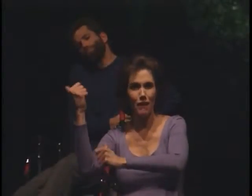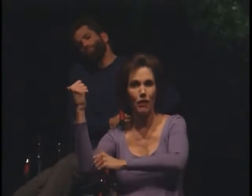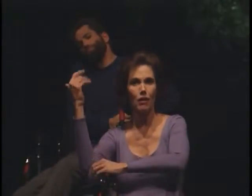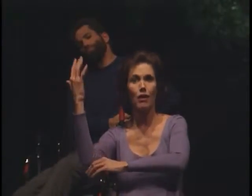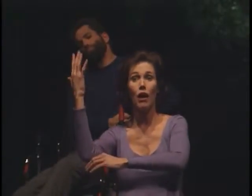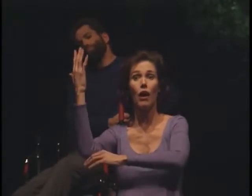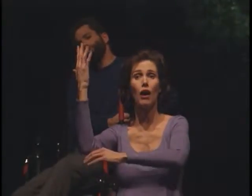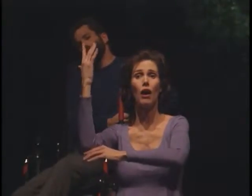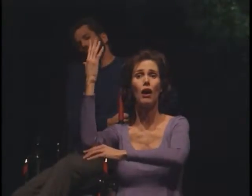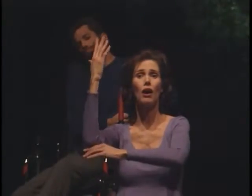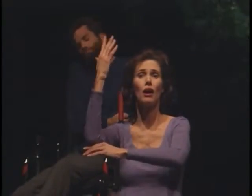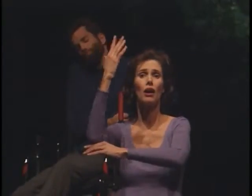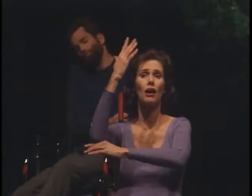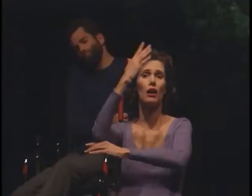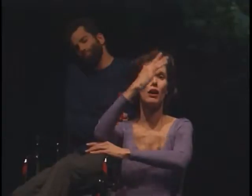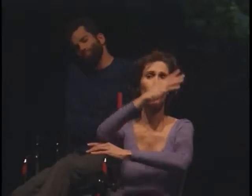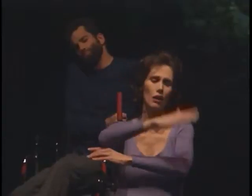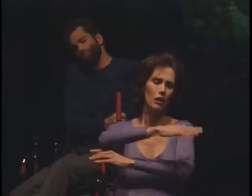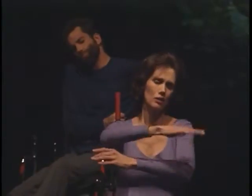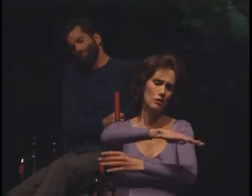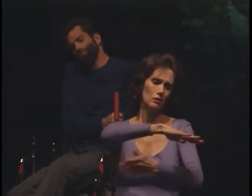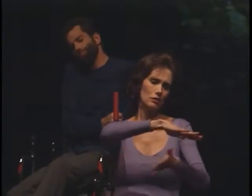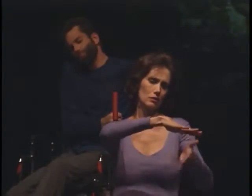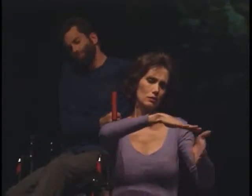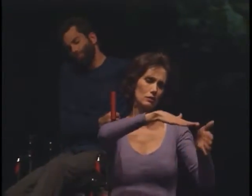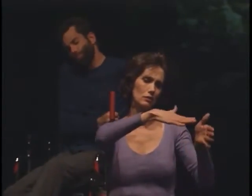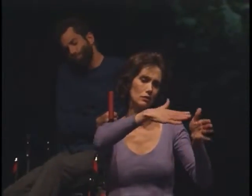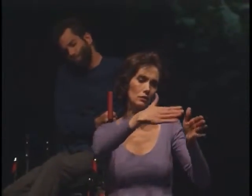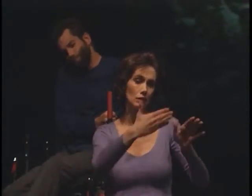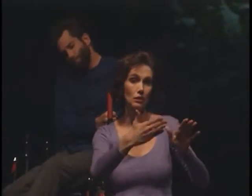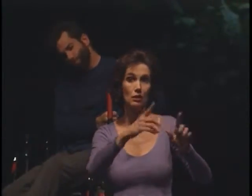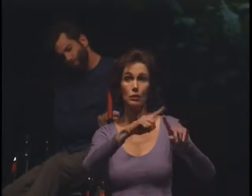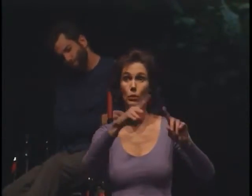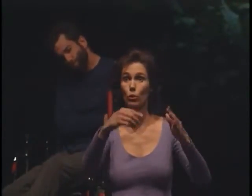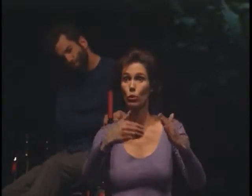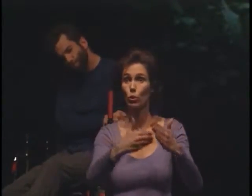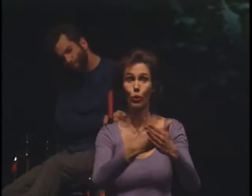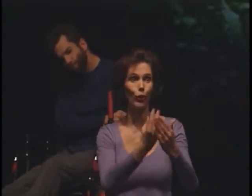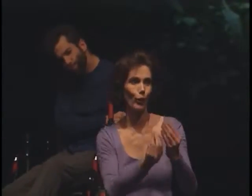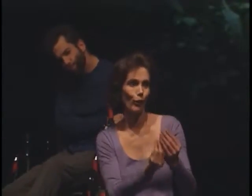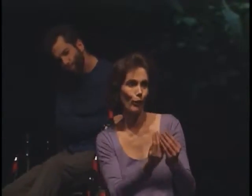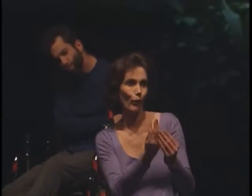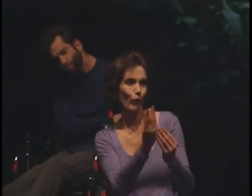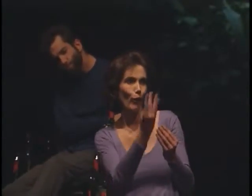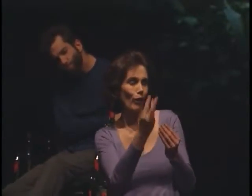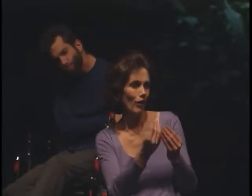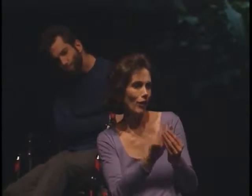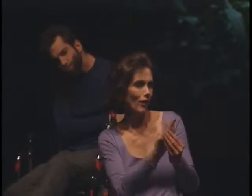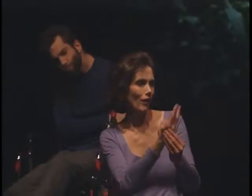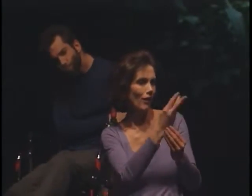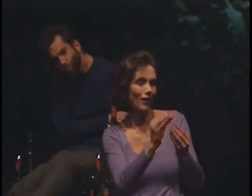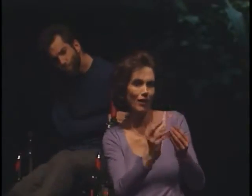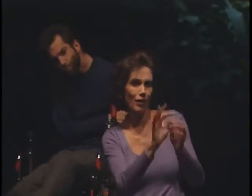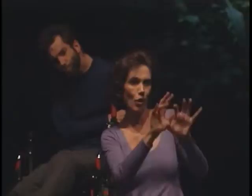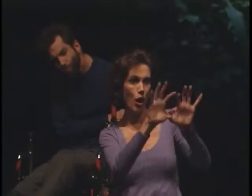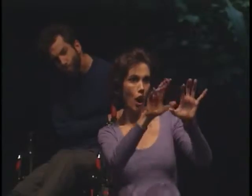fall and die and twelve new ones will sprout in its place